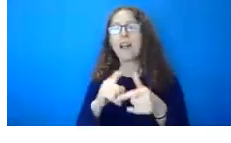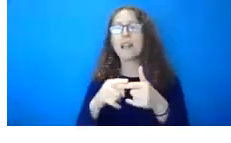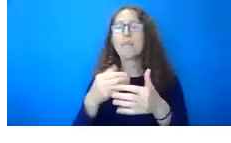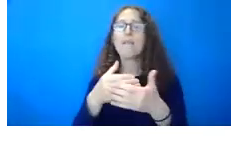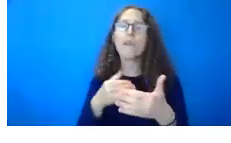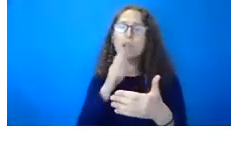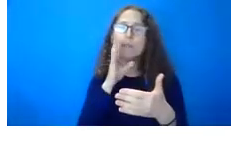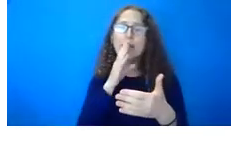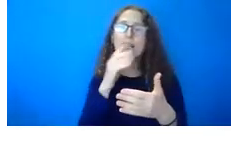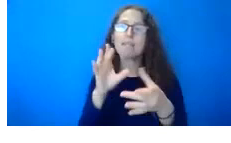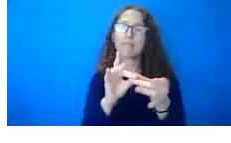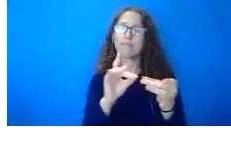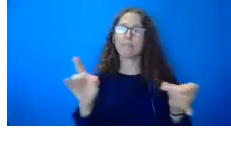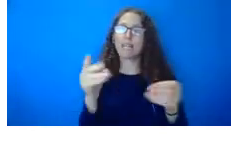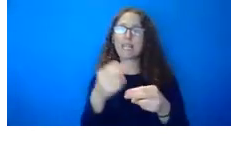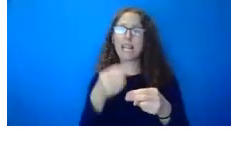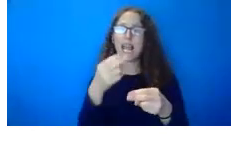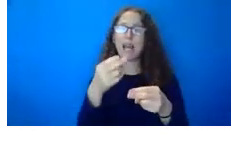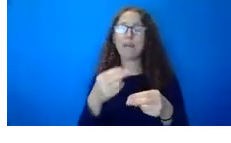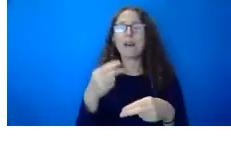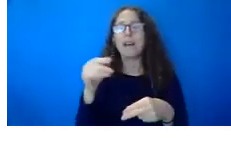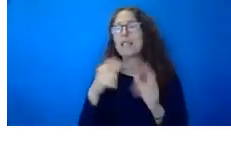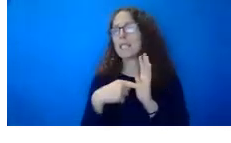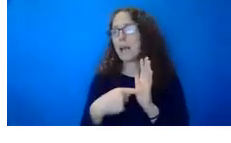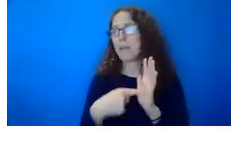INCLUDING MYSELF, REMEMBER TO SPEAK SLOWLY SO OUR CAPTIONER